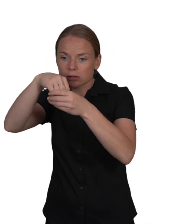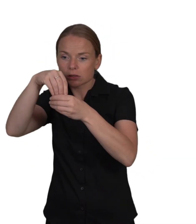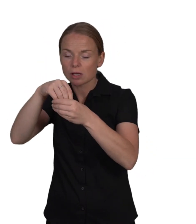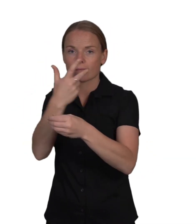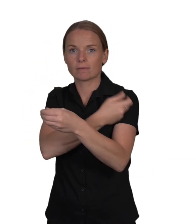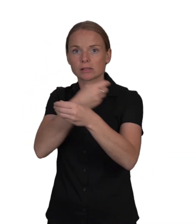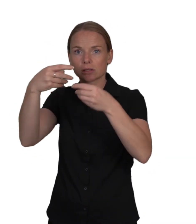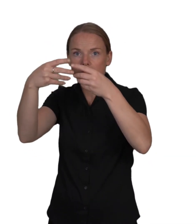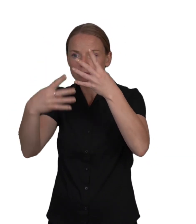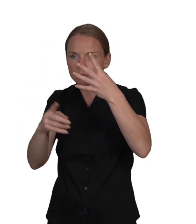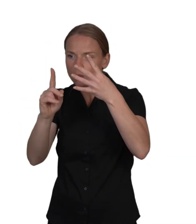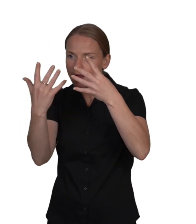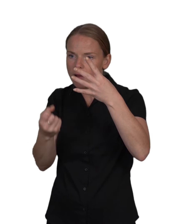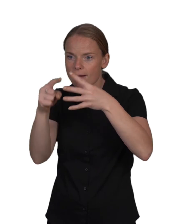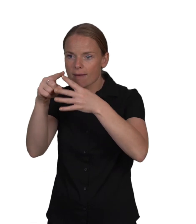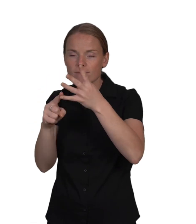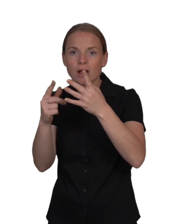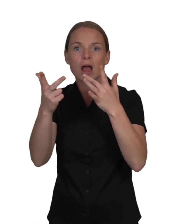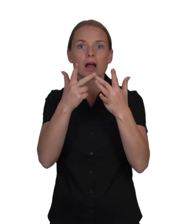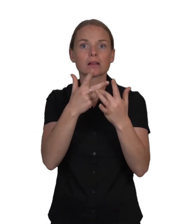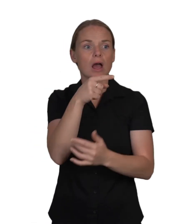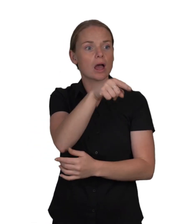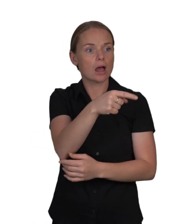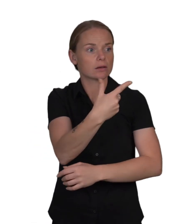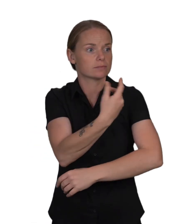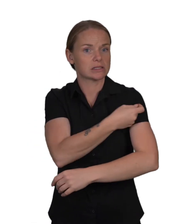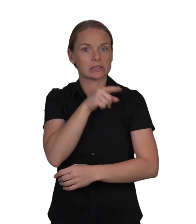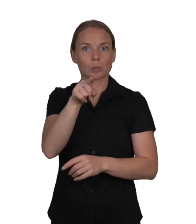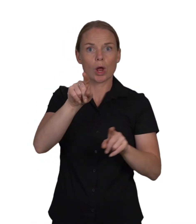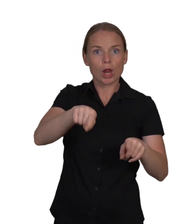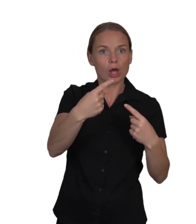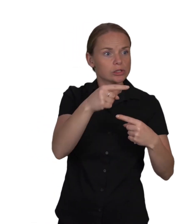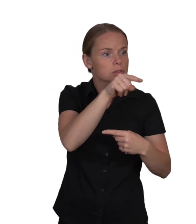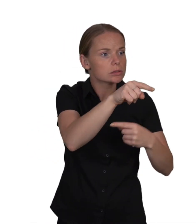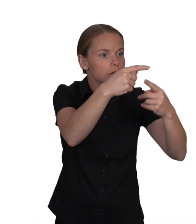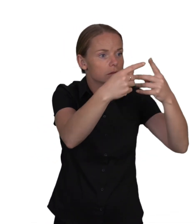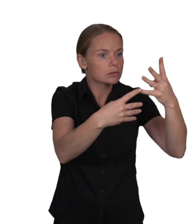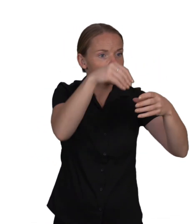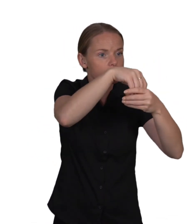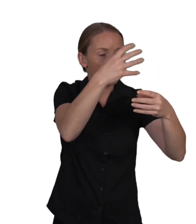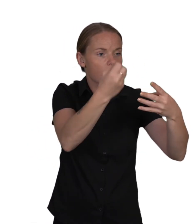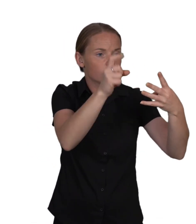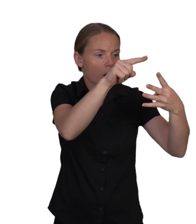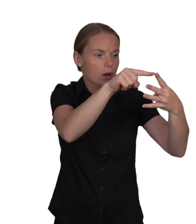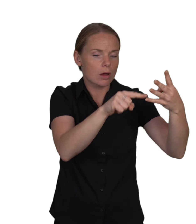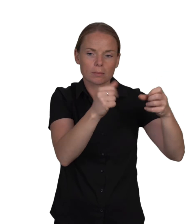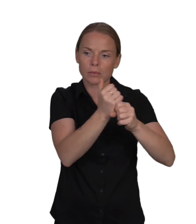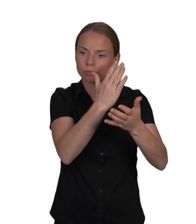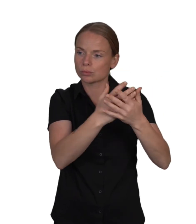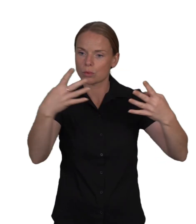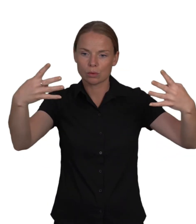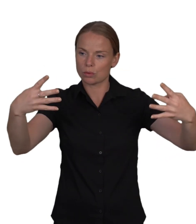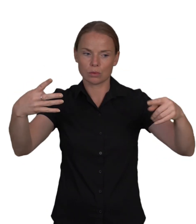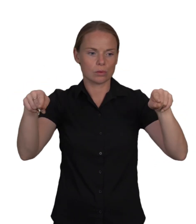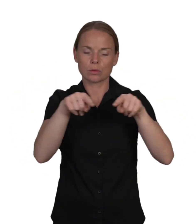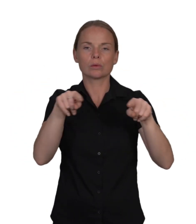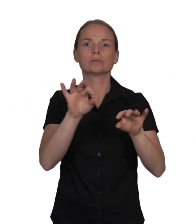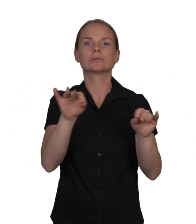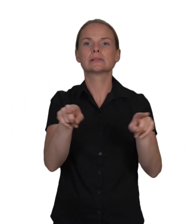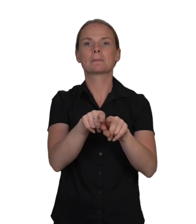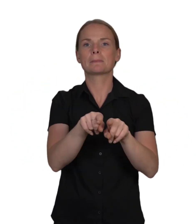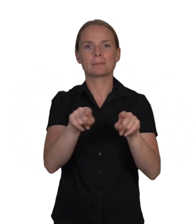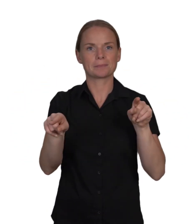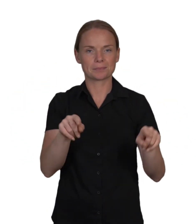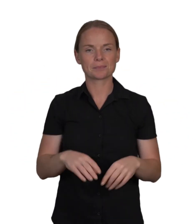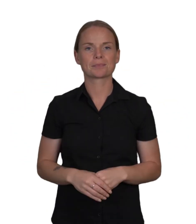to ensure there are no common ingredients with the COVID-19 vaccine you are receiving